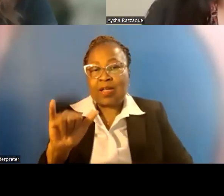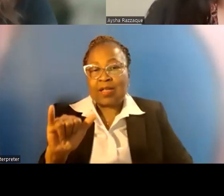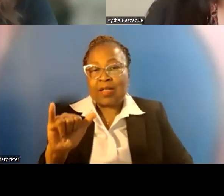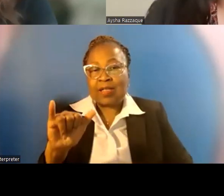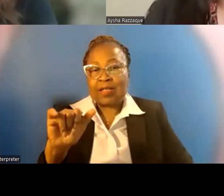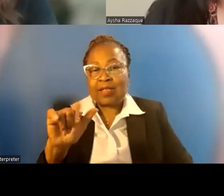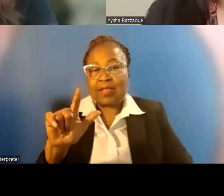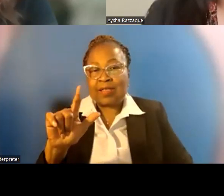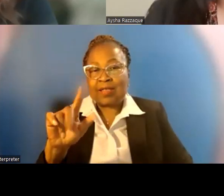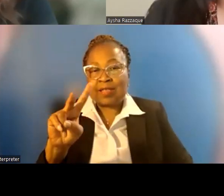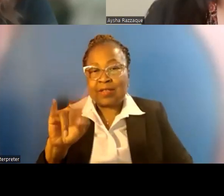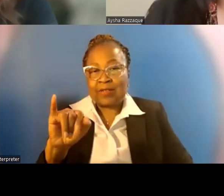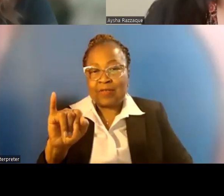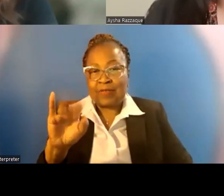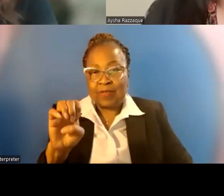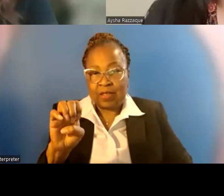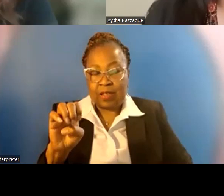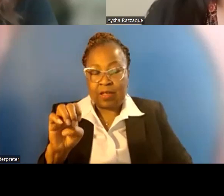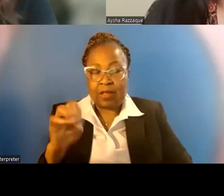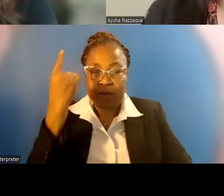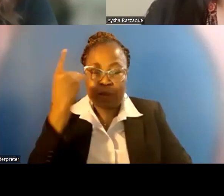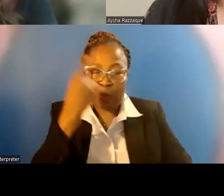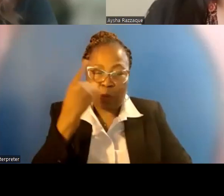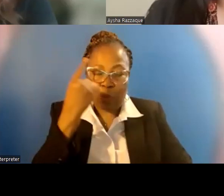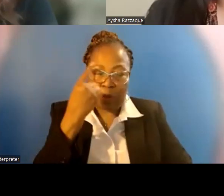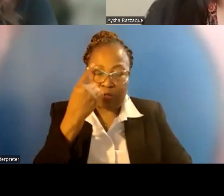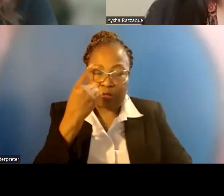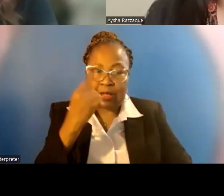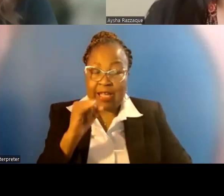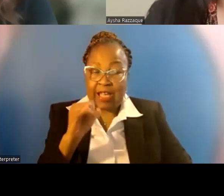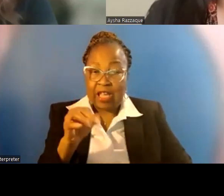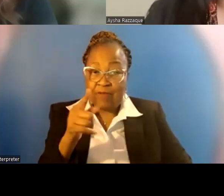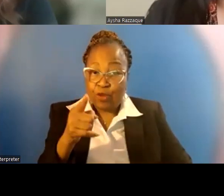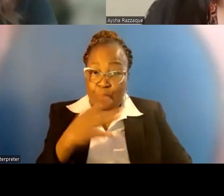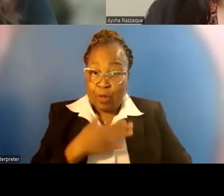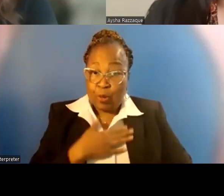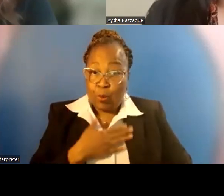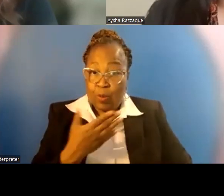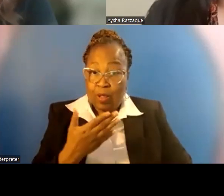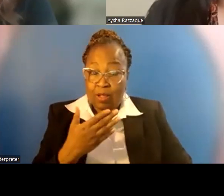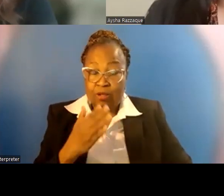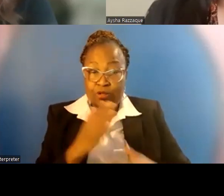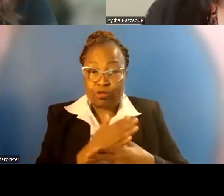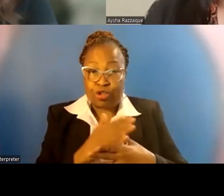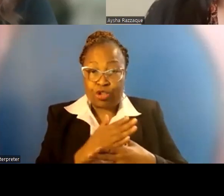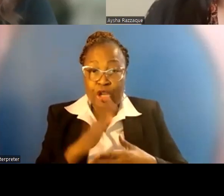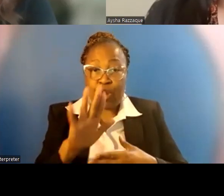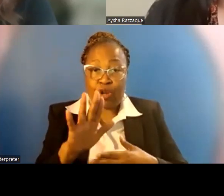and I'm wondering if you would be willing to share your outreach statement that you,